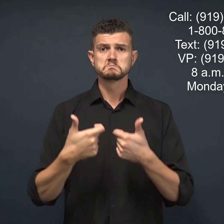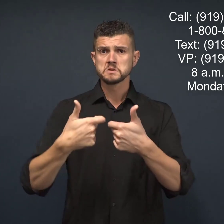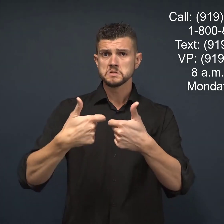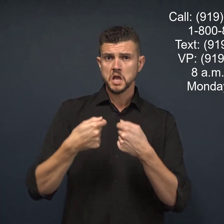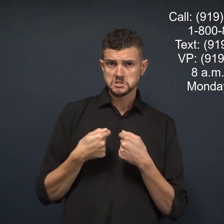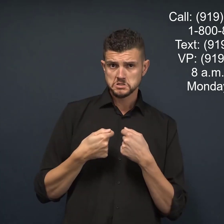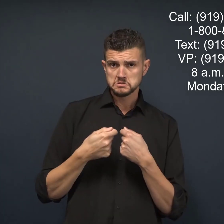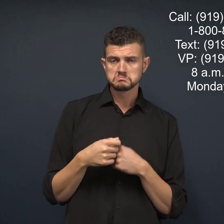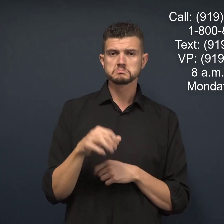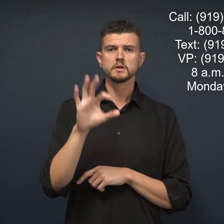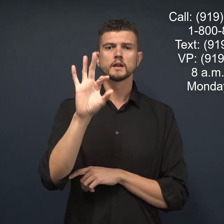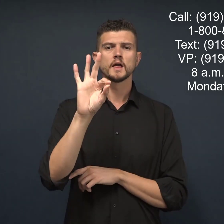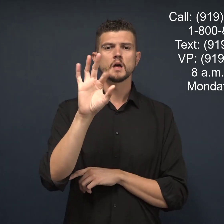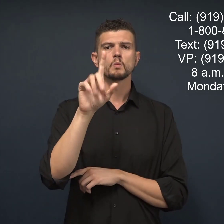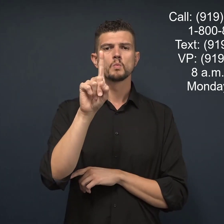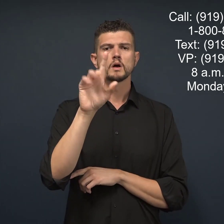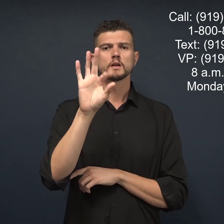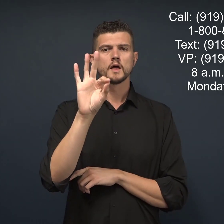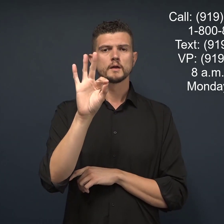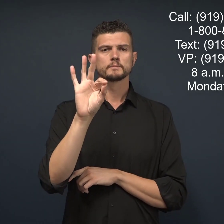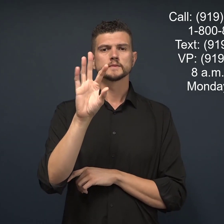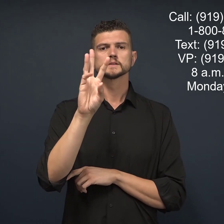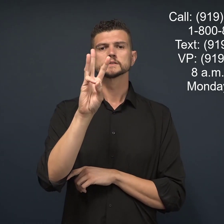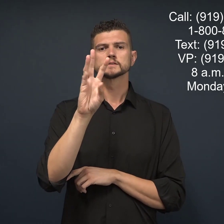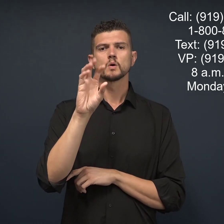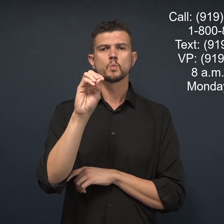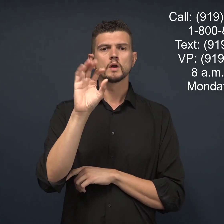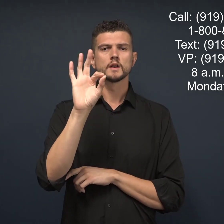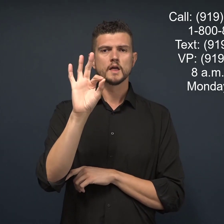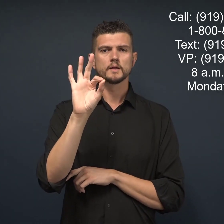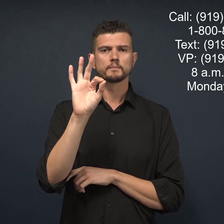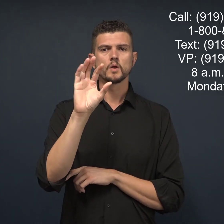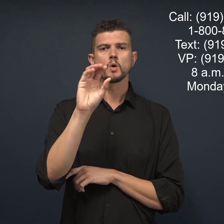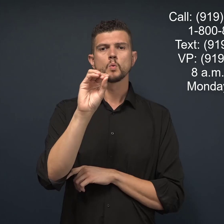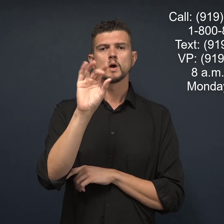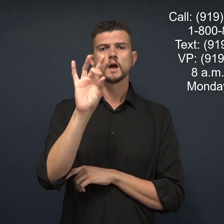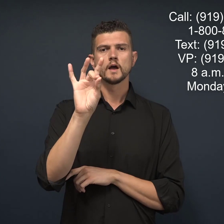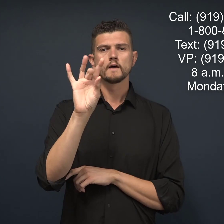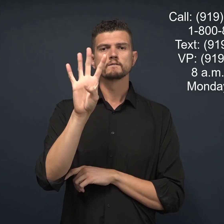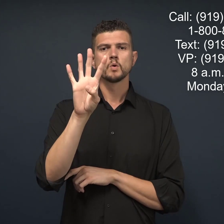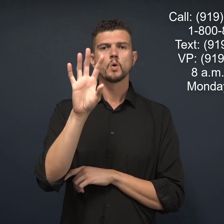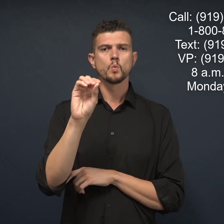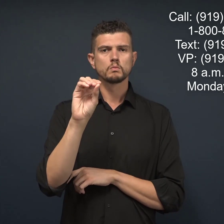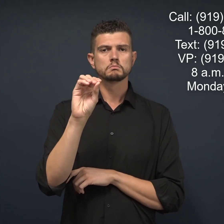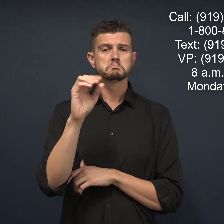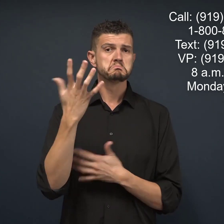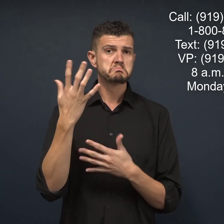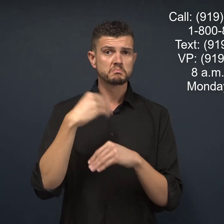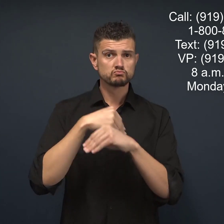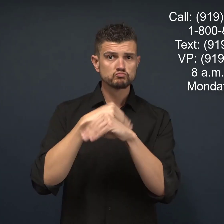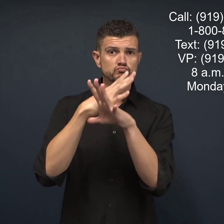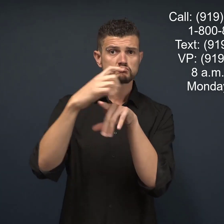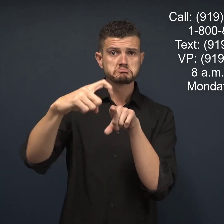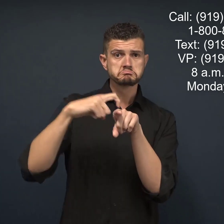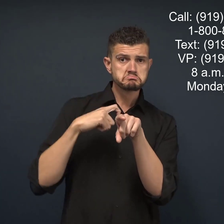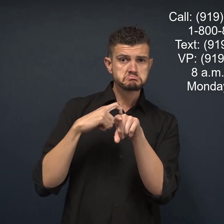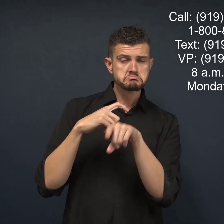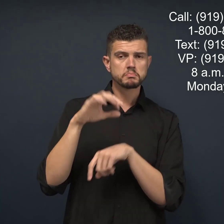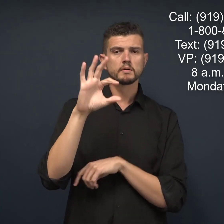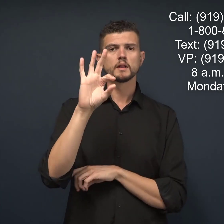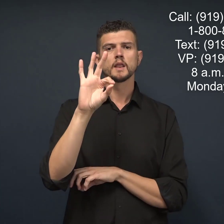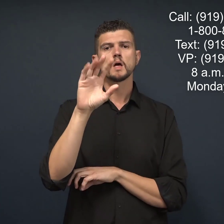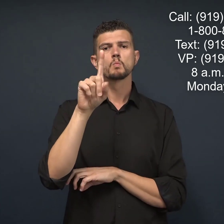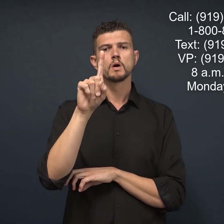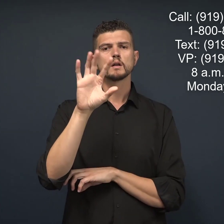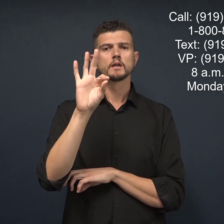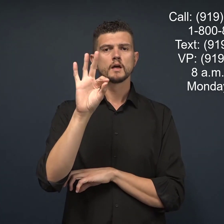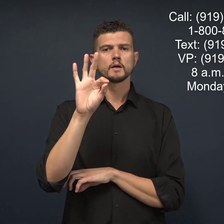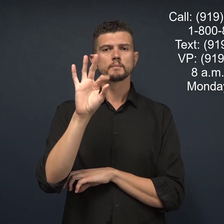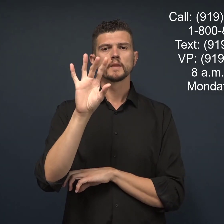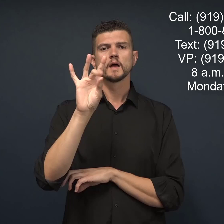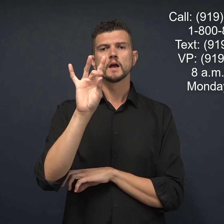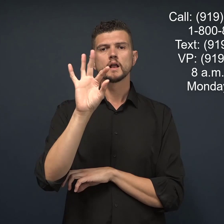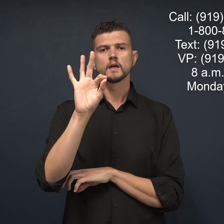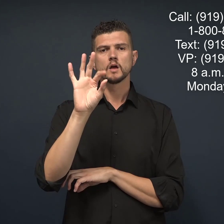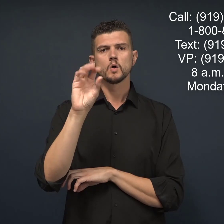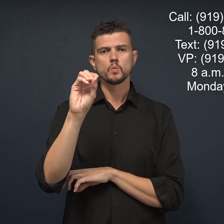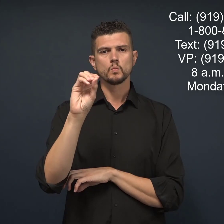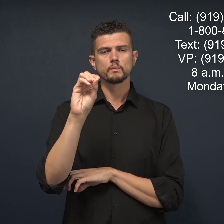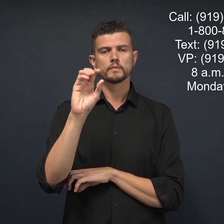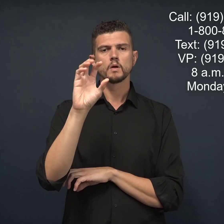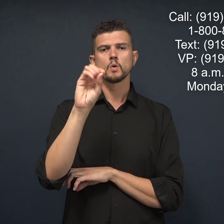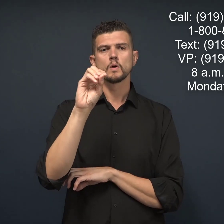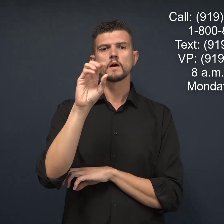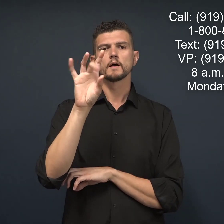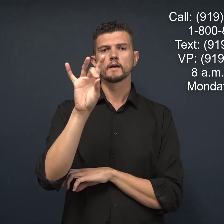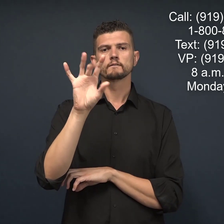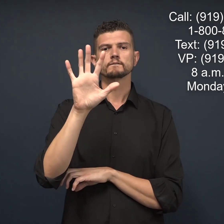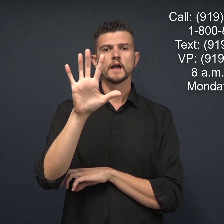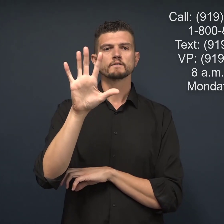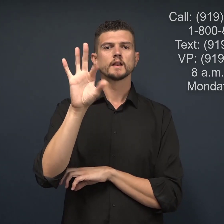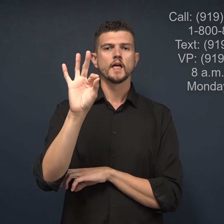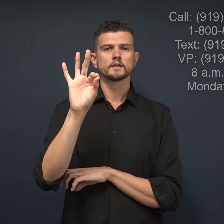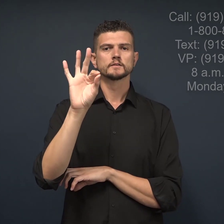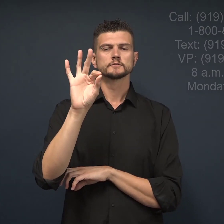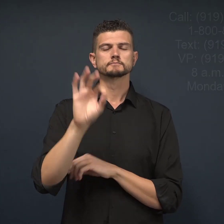text (919) 609-0840 or videophone (919) 890-0859.